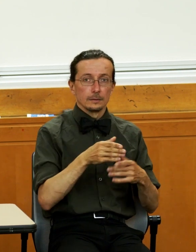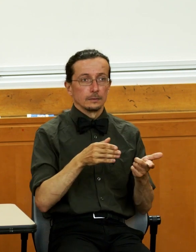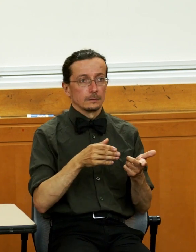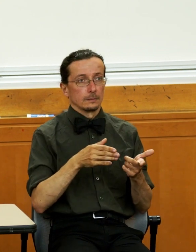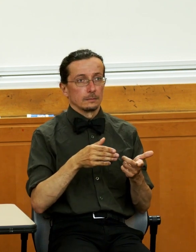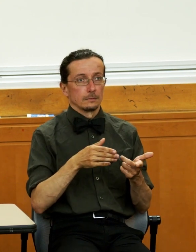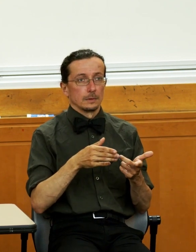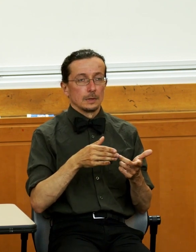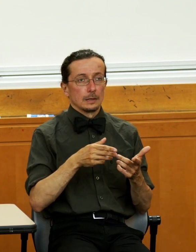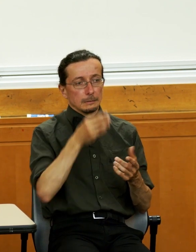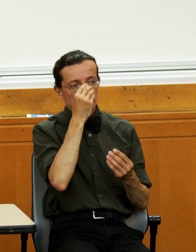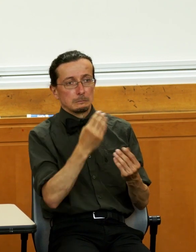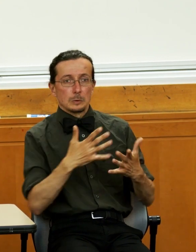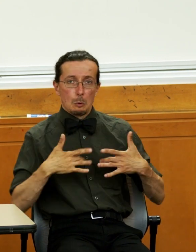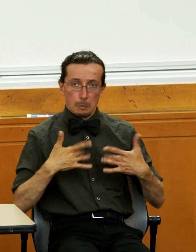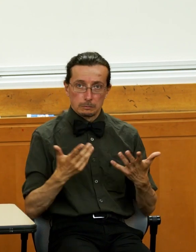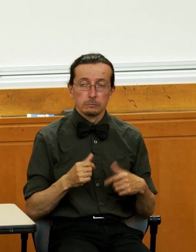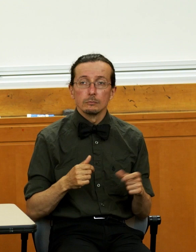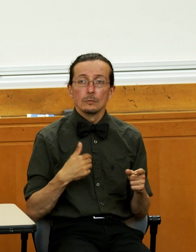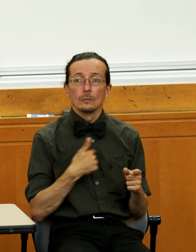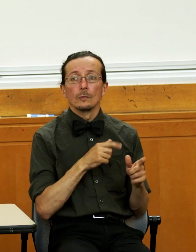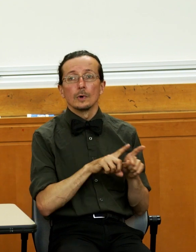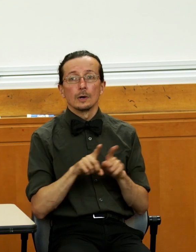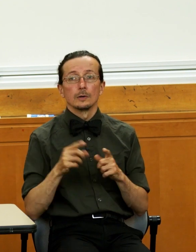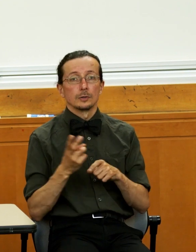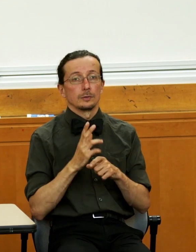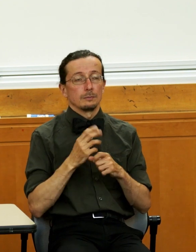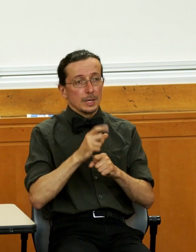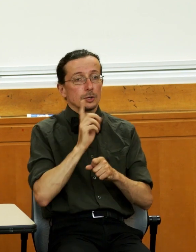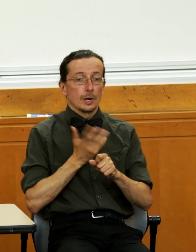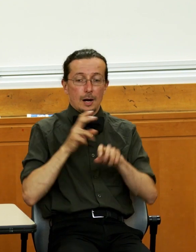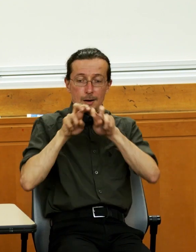worked to ensure that the majority of each of our five panels were filled with disabled people of